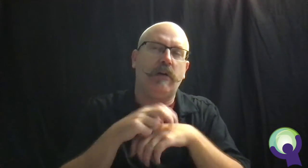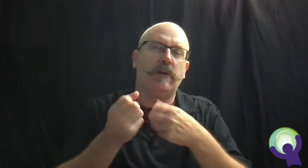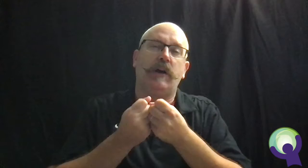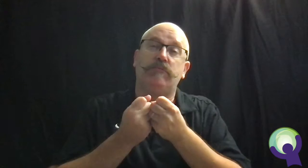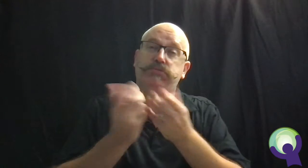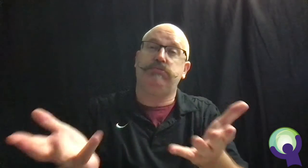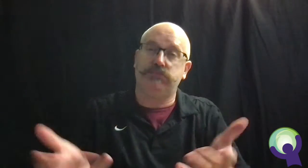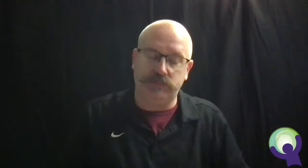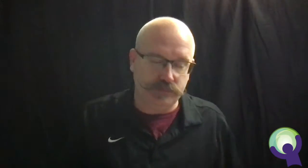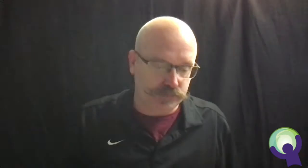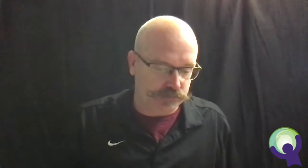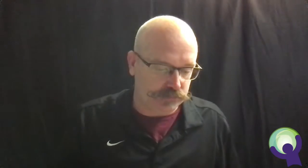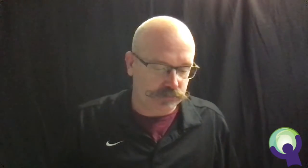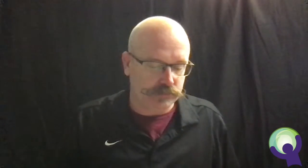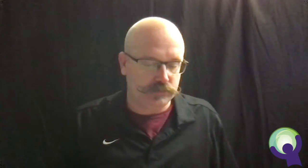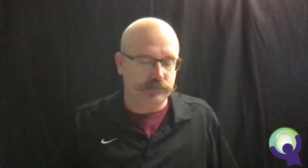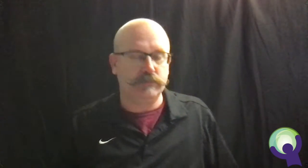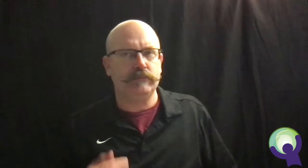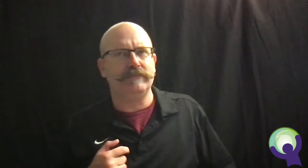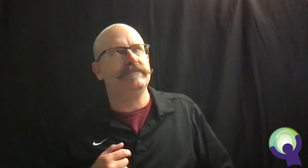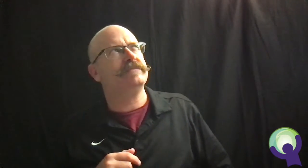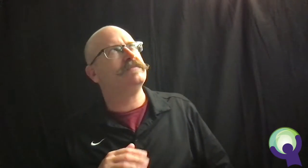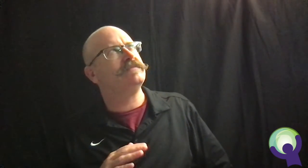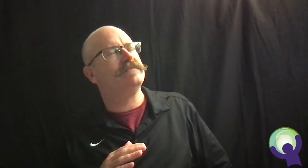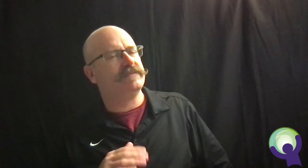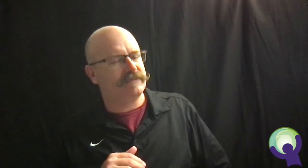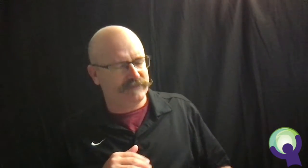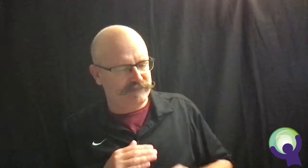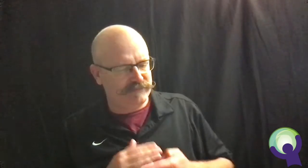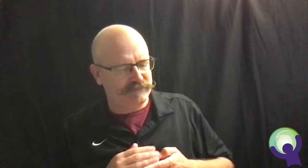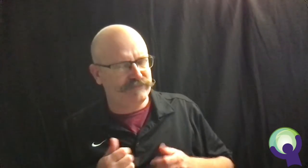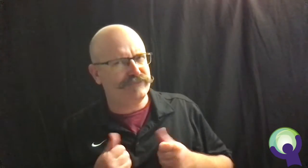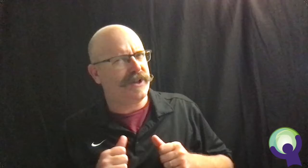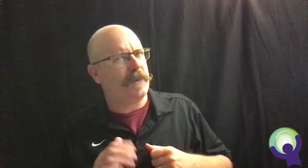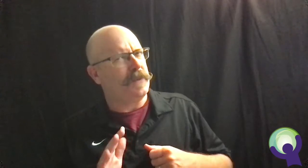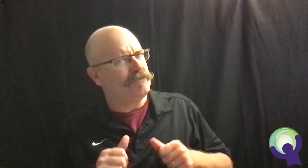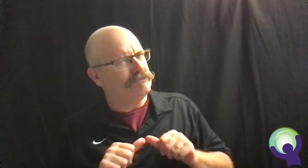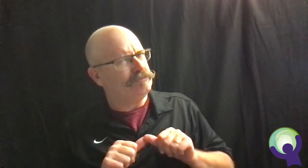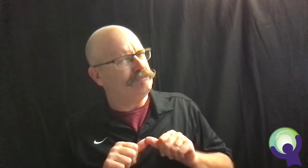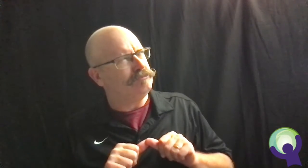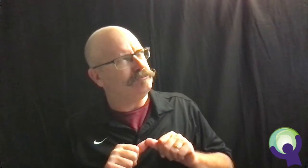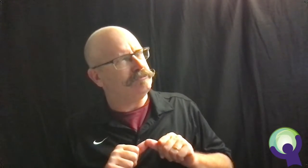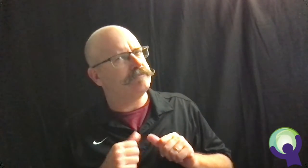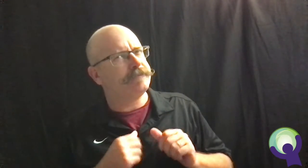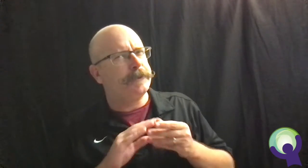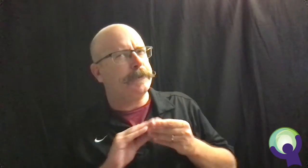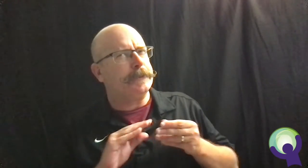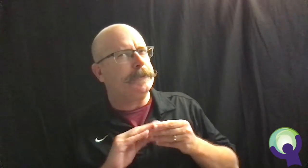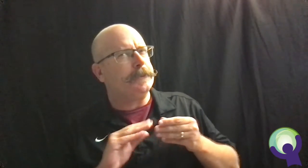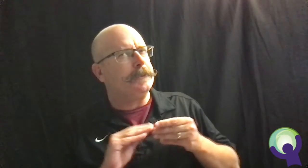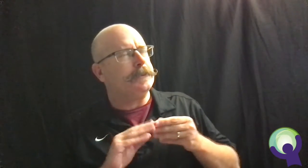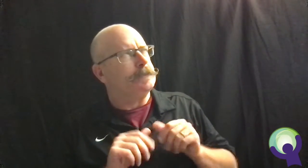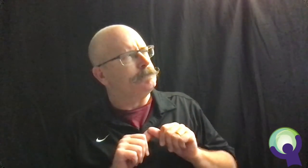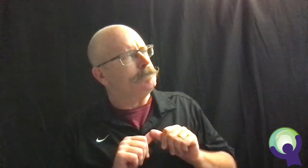flew to a tall, metal girder, and perched there, exhausted.